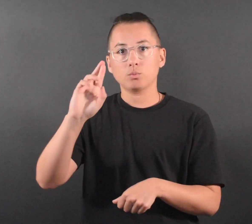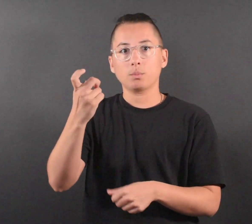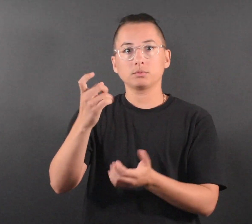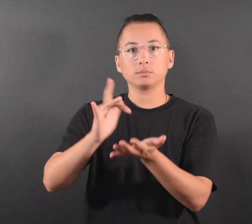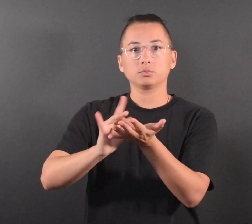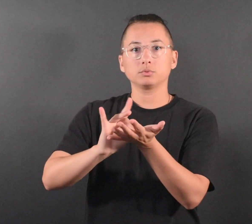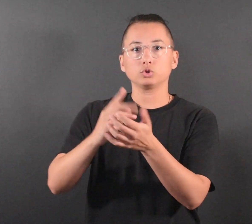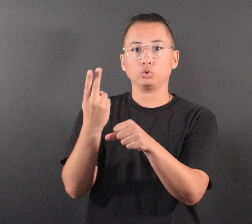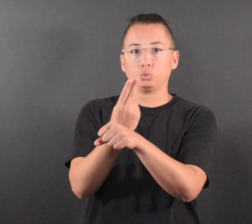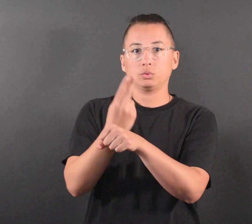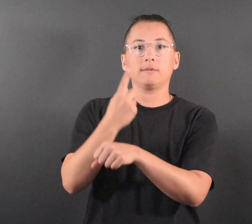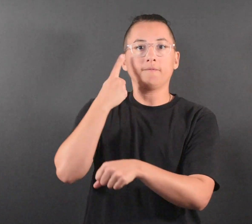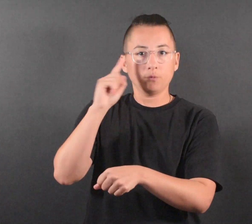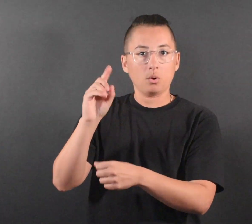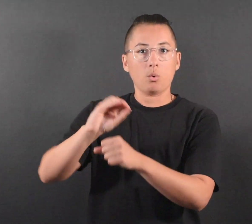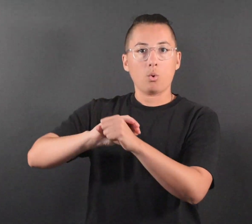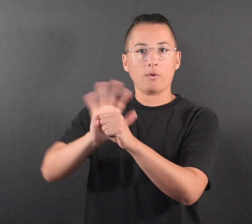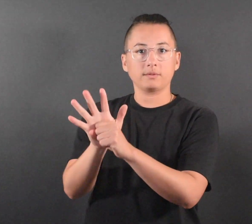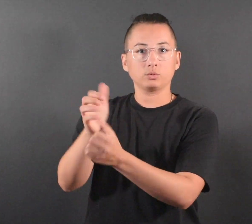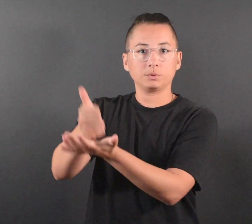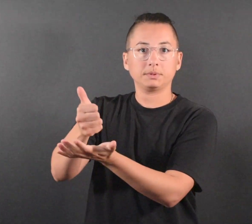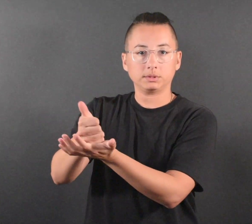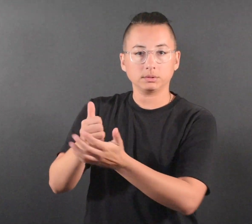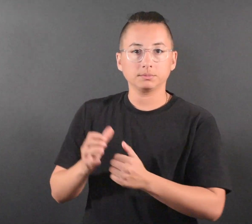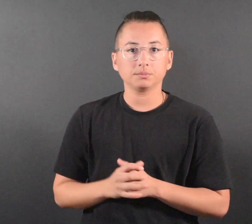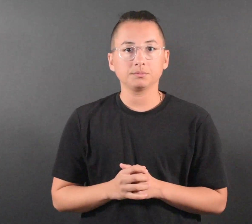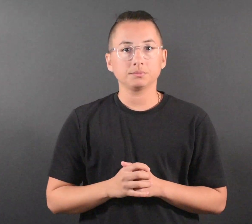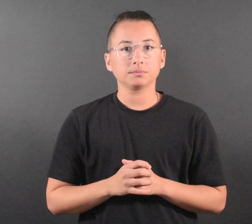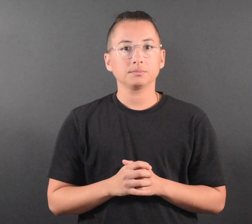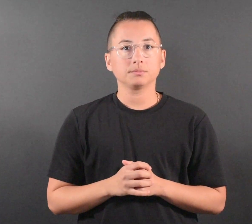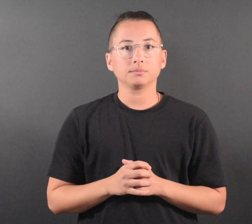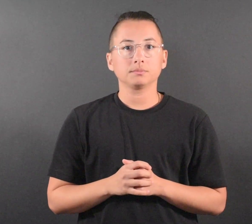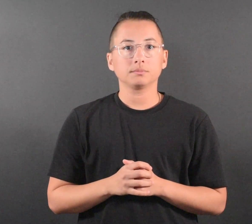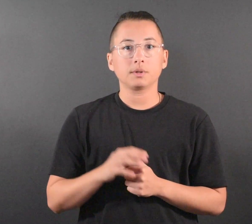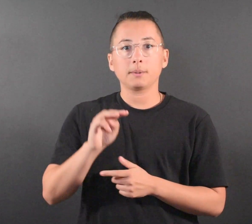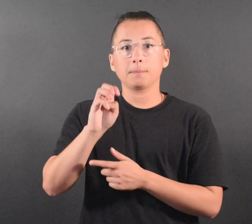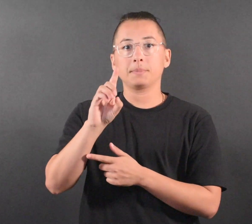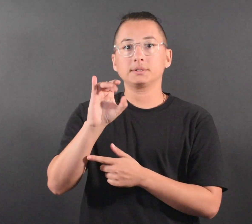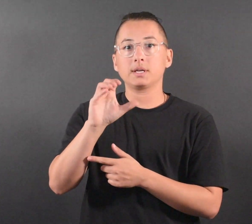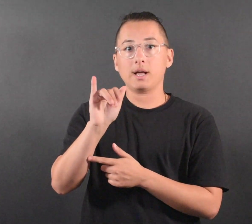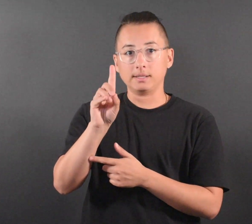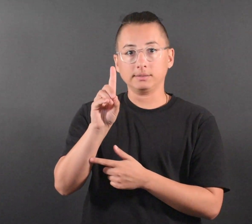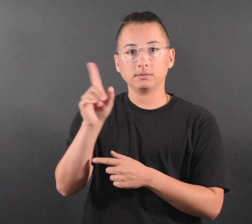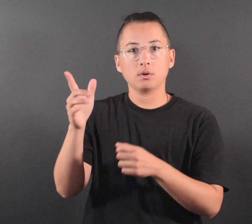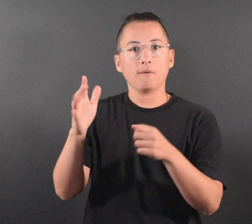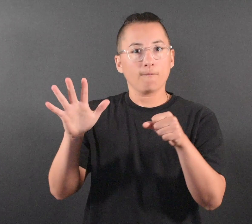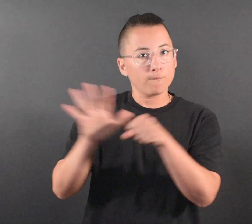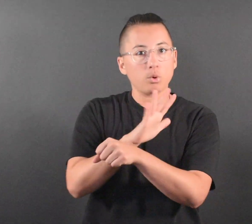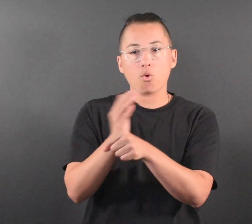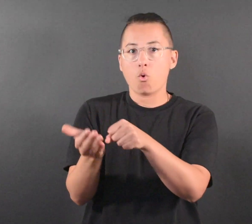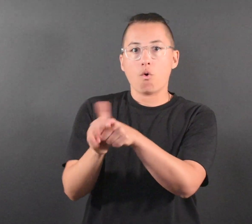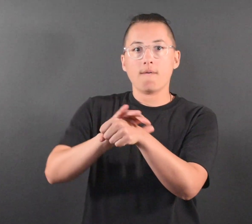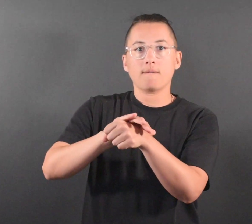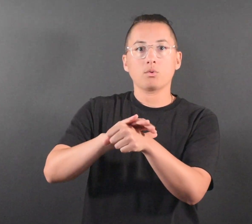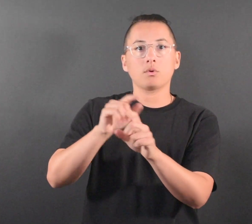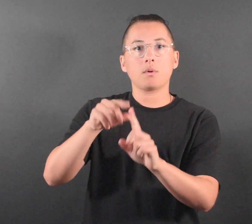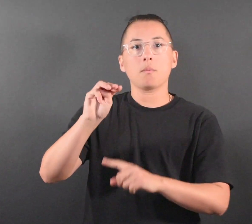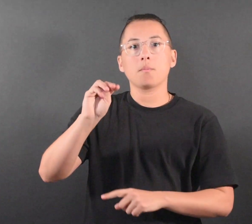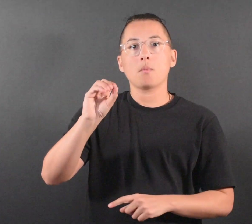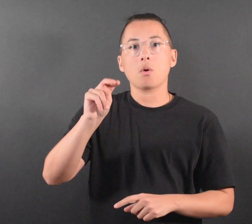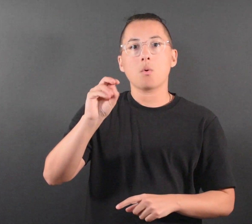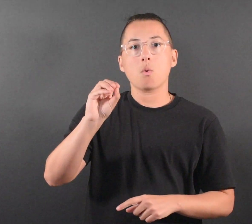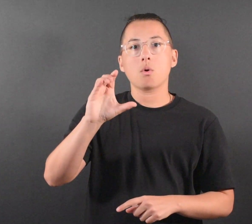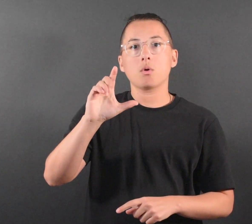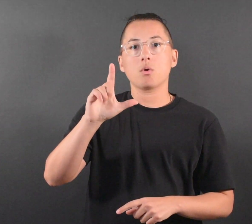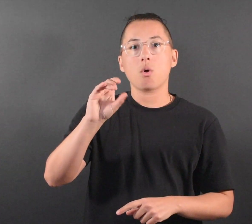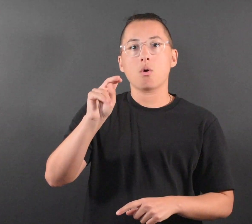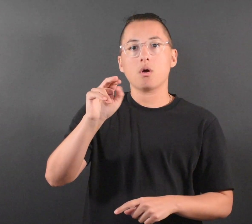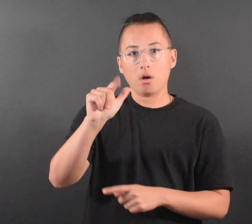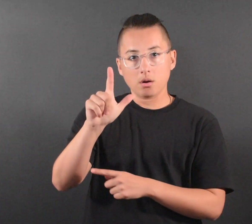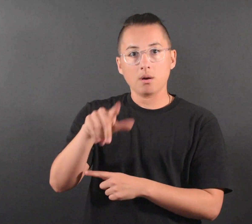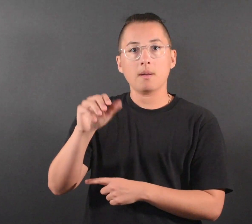medications used to treat COVID-19. • Medicaid fully covers monoclonal antibody